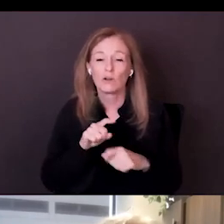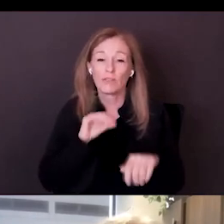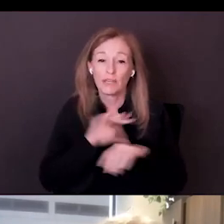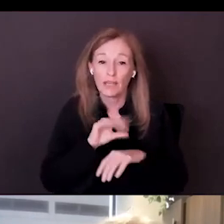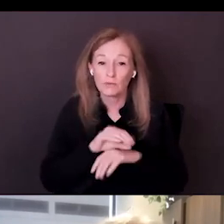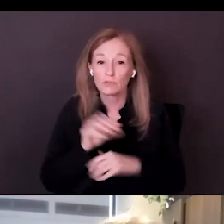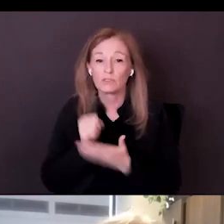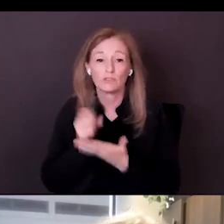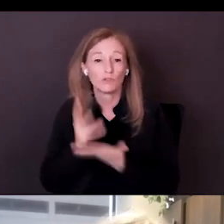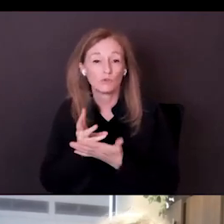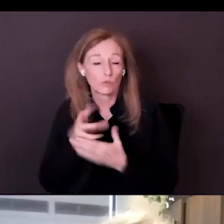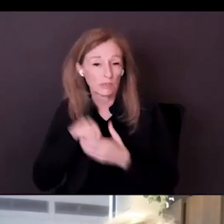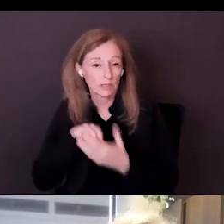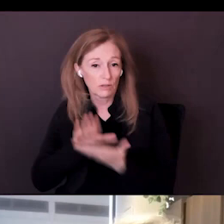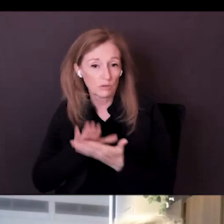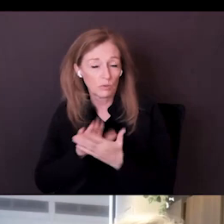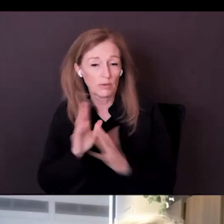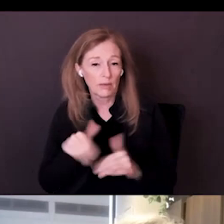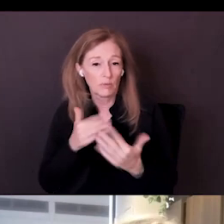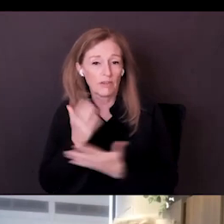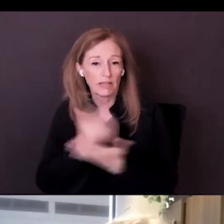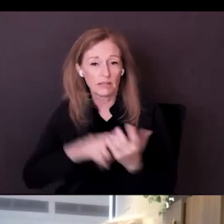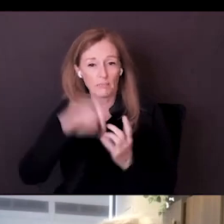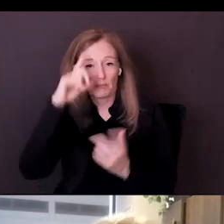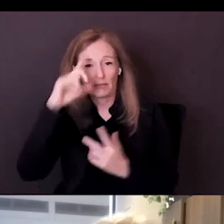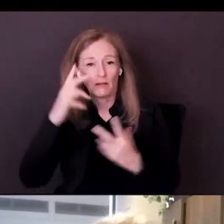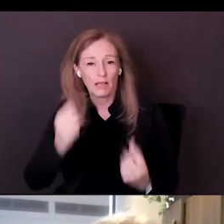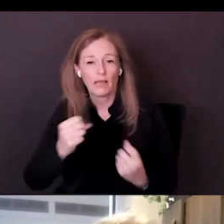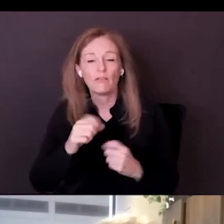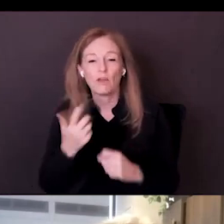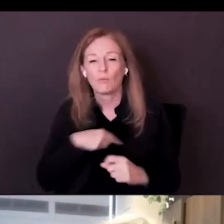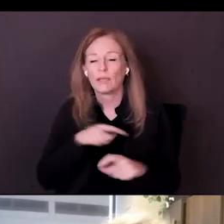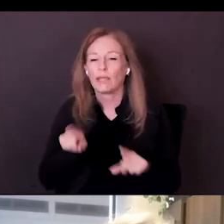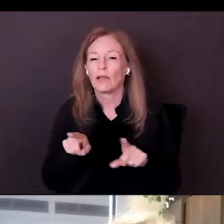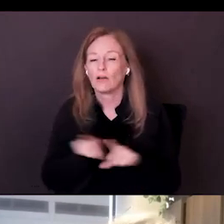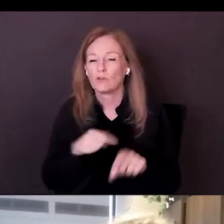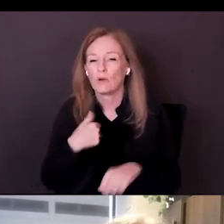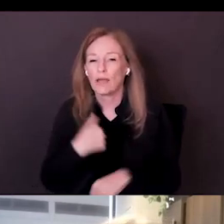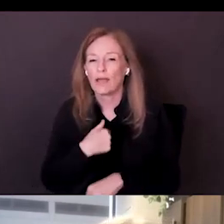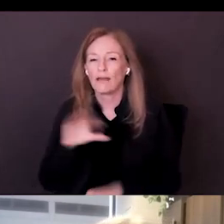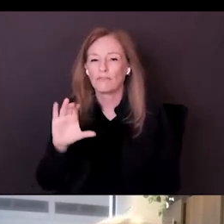PROVIDE MENTAL HEALTH, BUT WE HAVE CLINICIANS AND 11 MENTAL